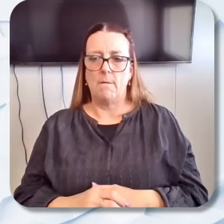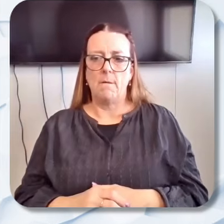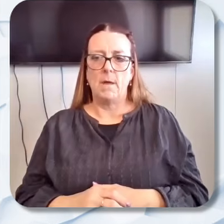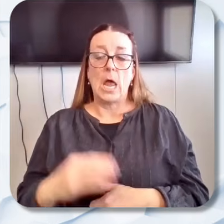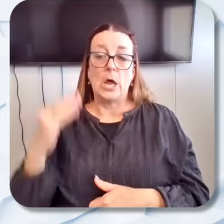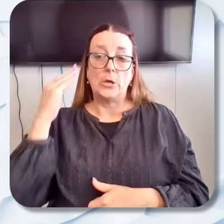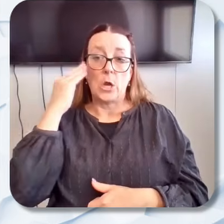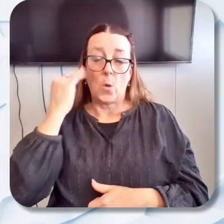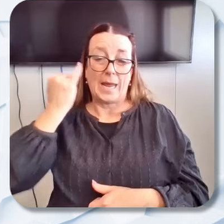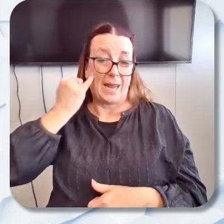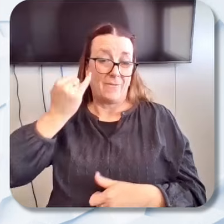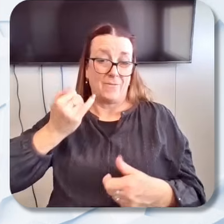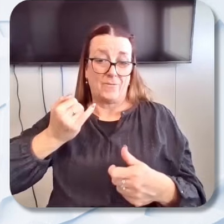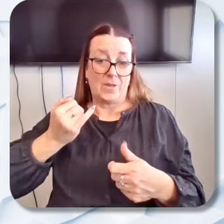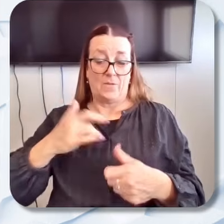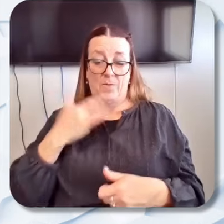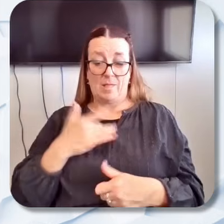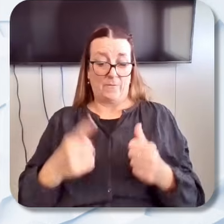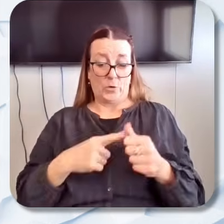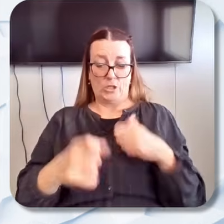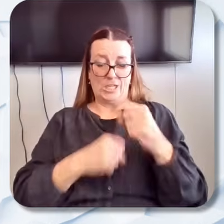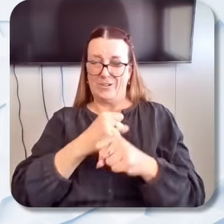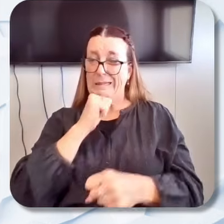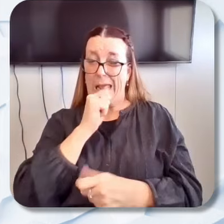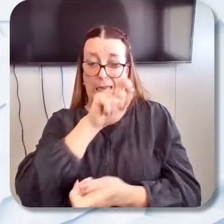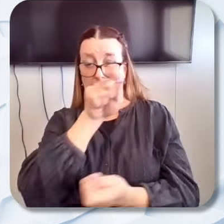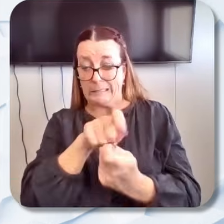like you get it right this first year we're going to continue to work and refine on this,